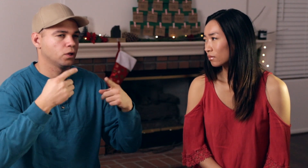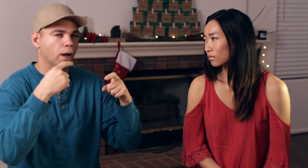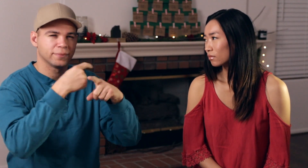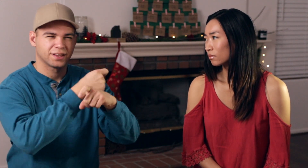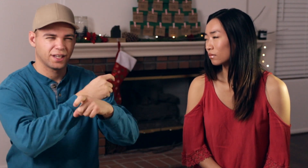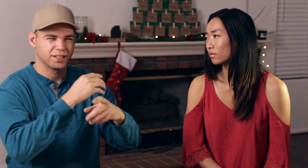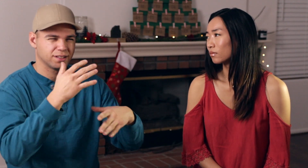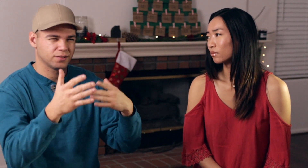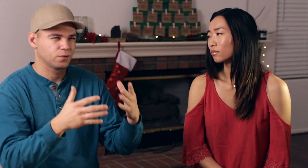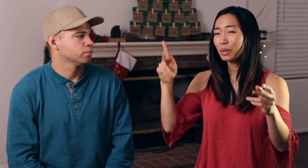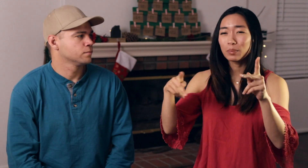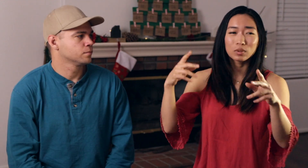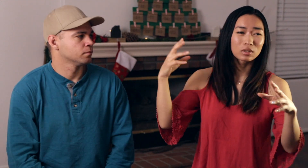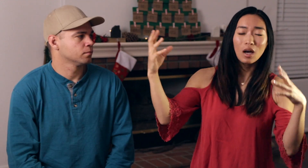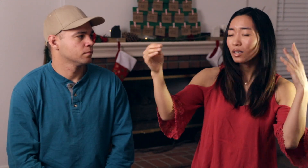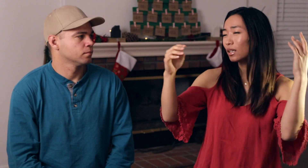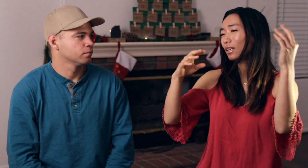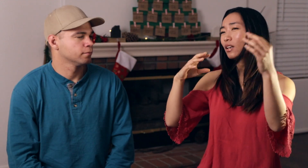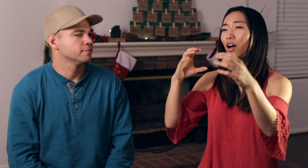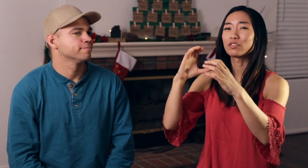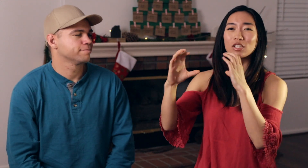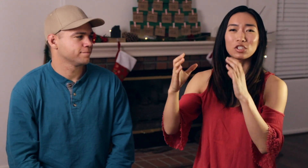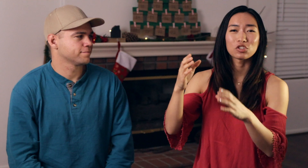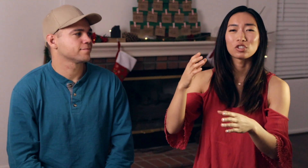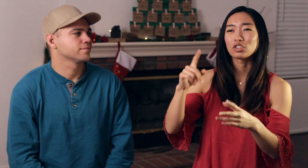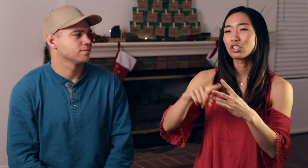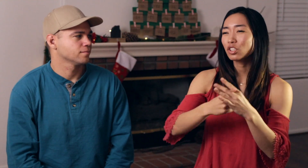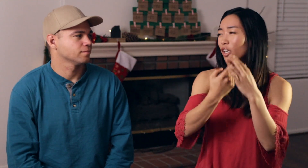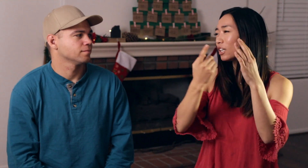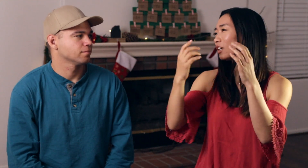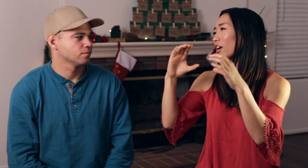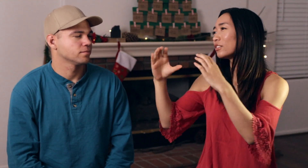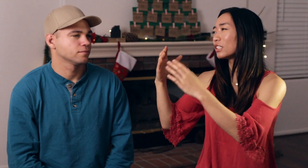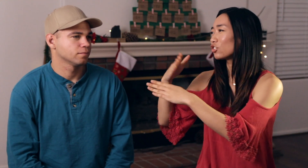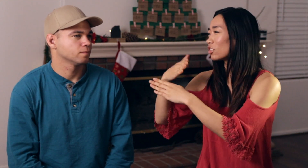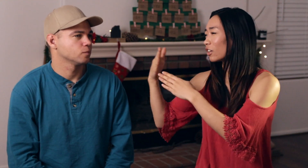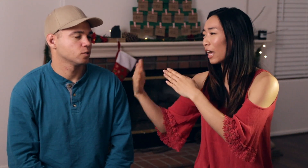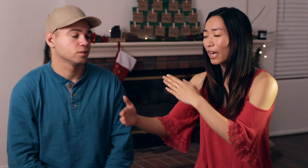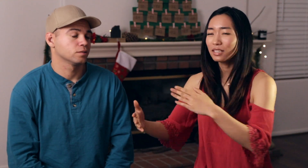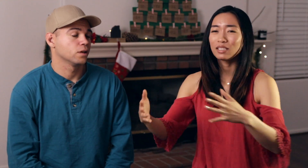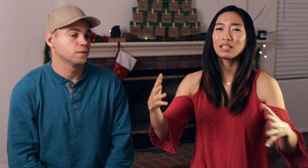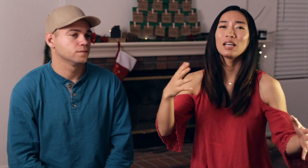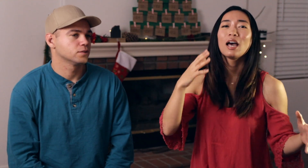complicated? people talking, conversations are starting conversations are ending